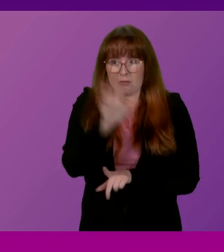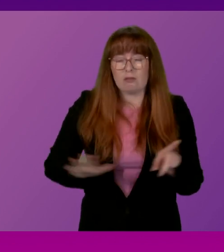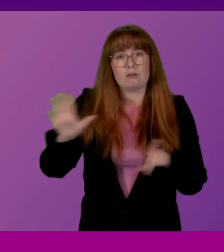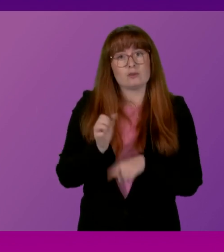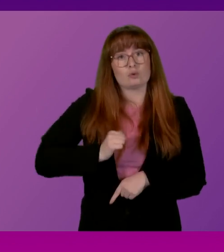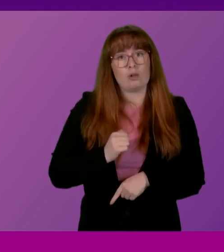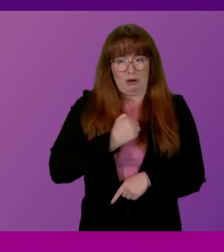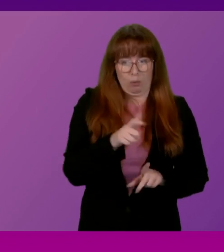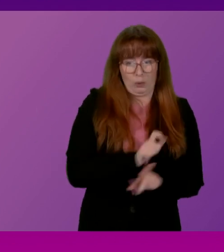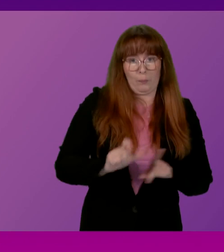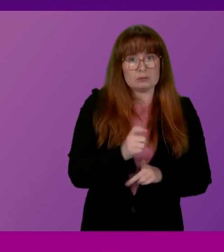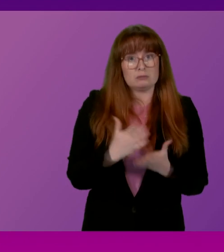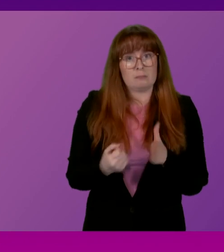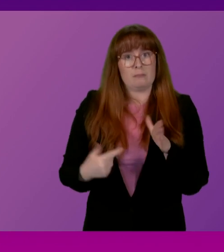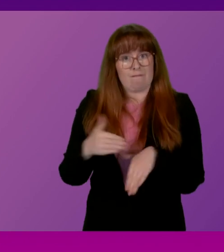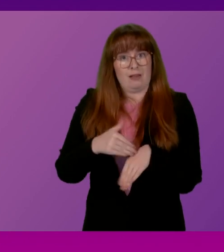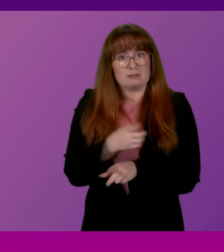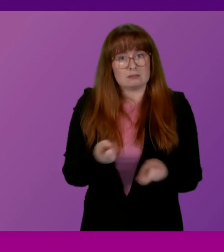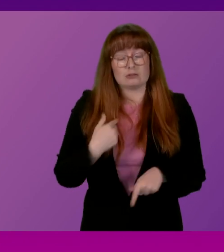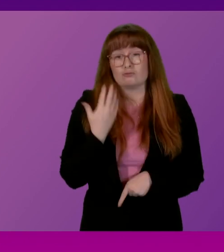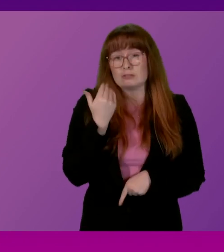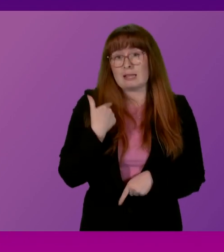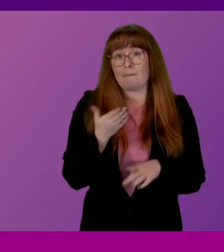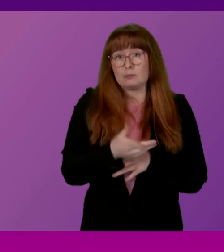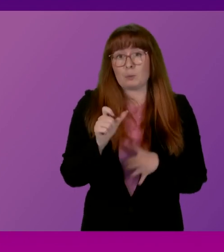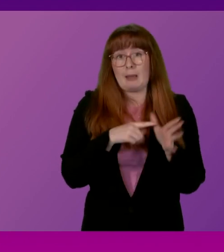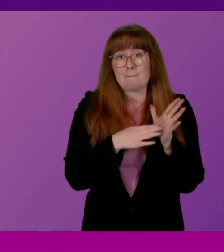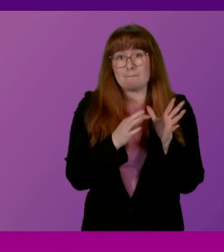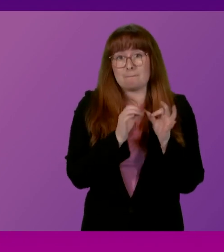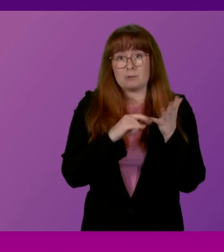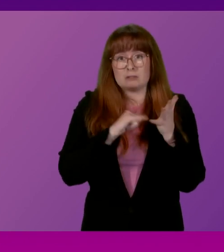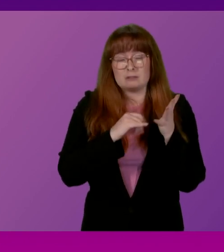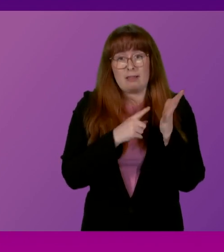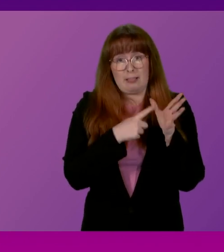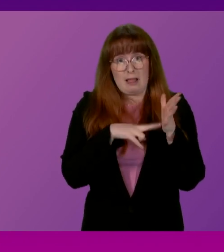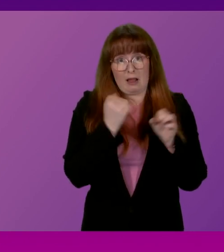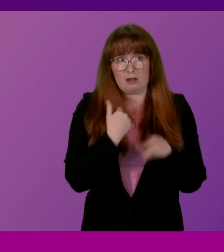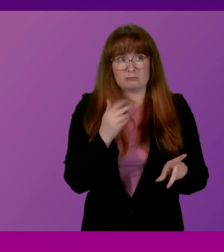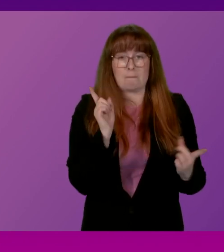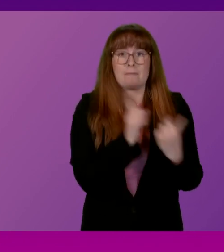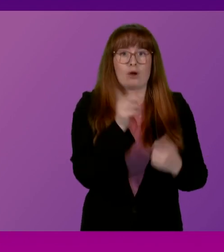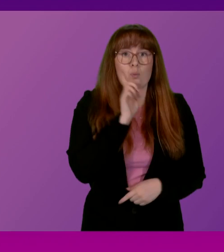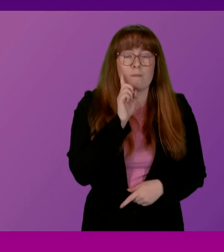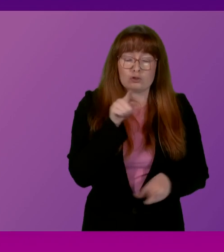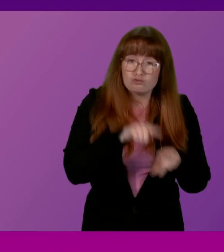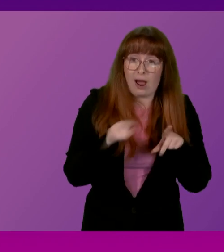Earlier this week, when I was in Cambuslang, I met a distressed woman who was trying to report a serious incident to the police.